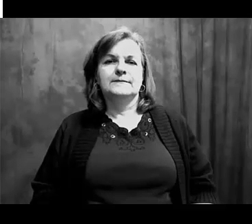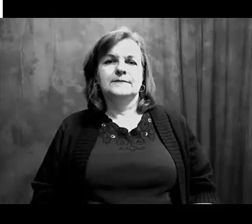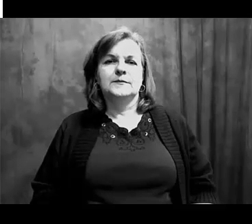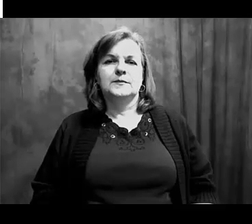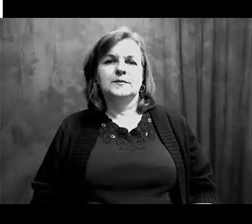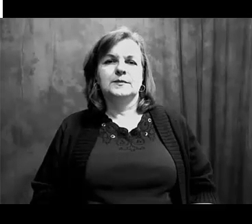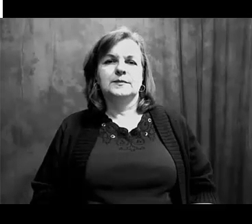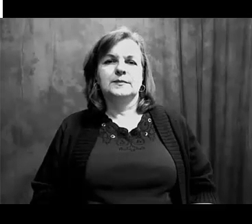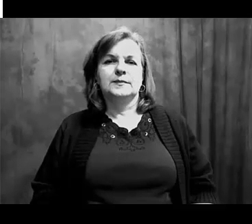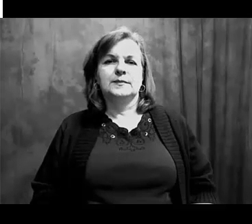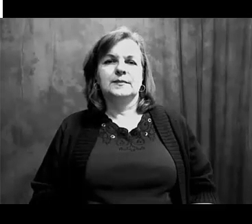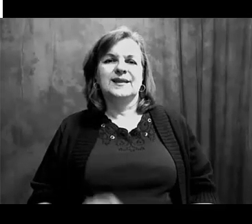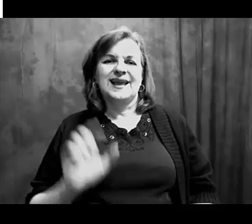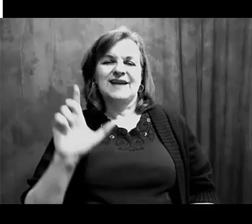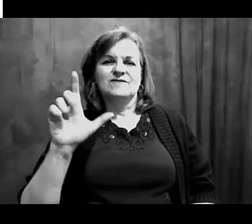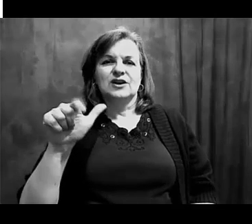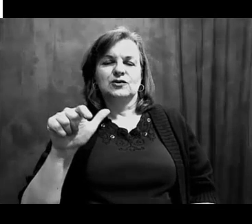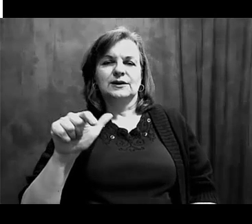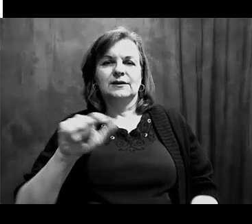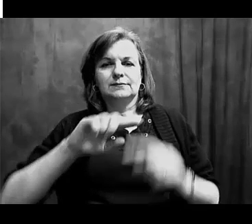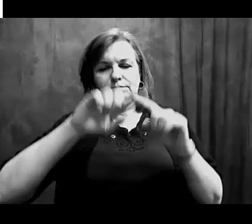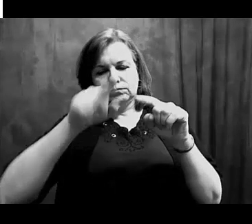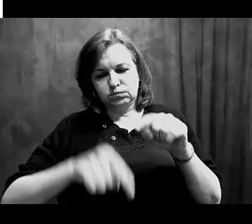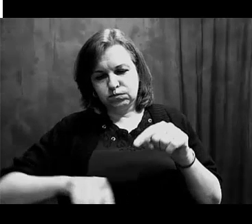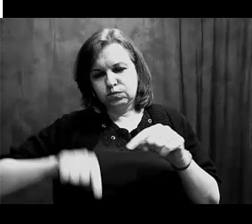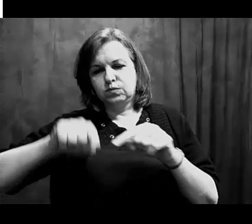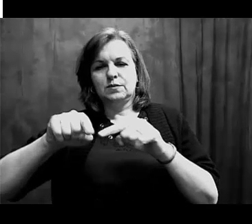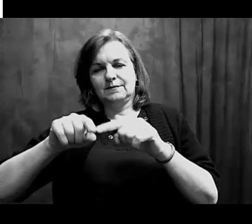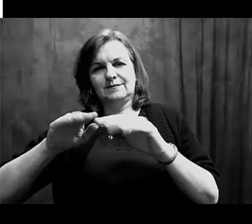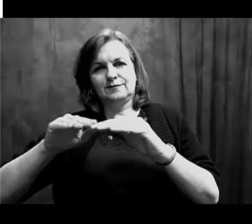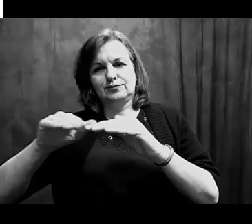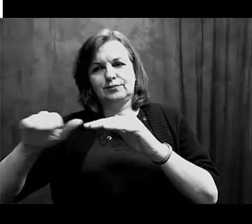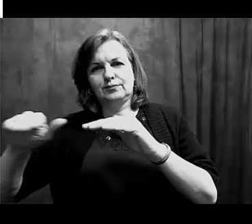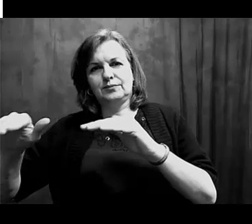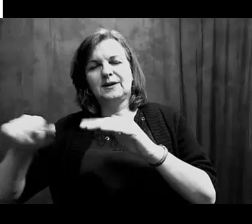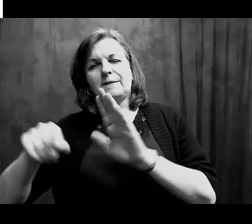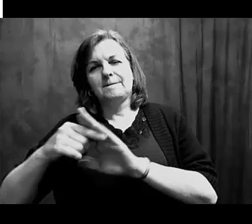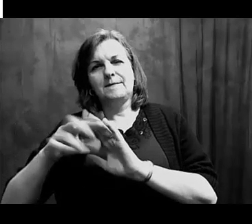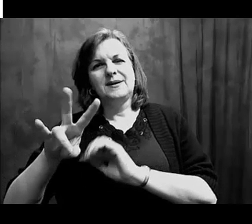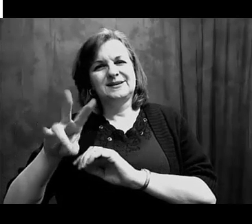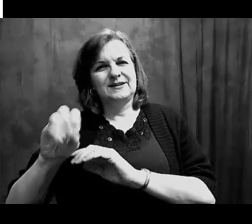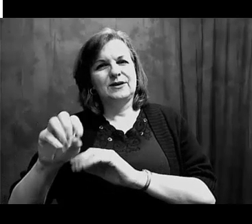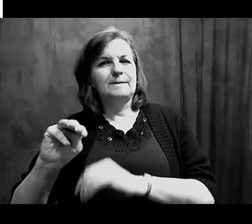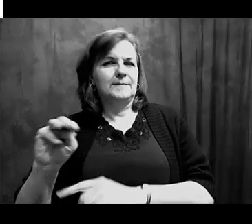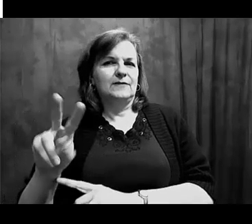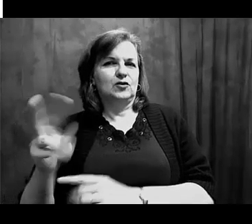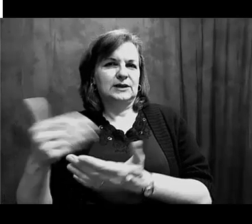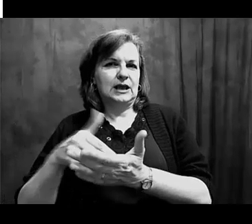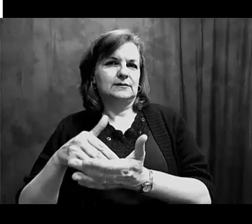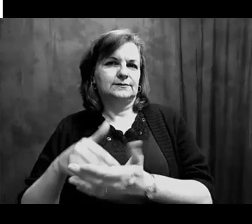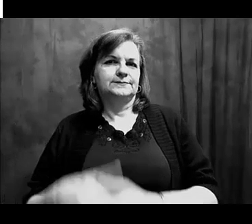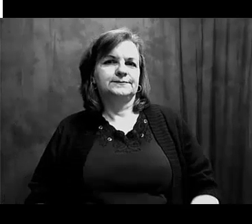and we eventually get back to that -70mV that we wanted at rest